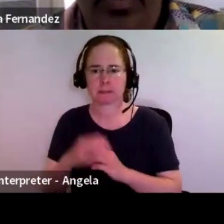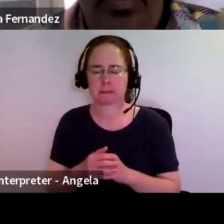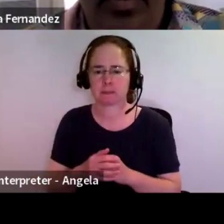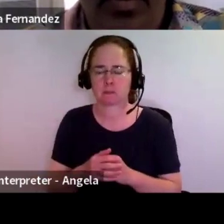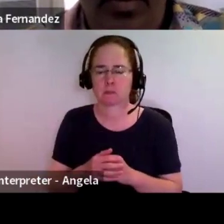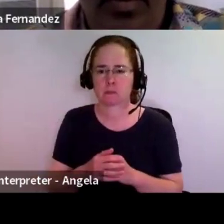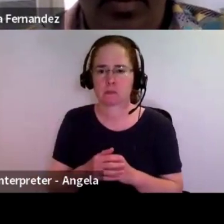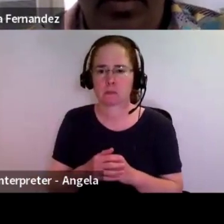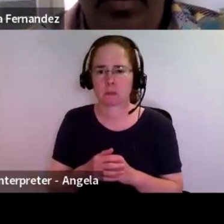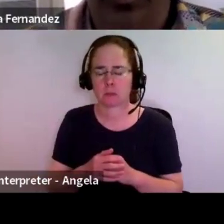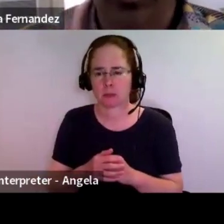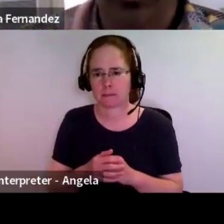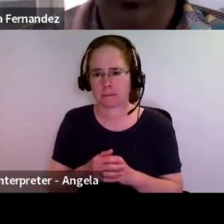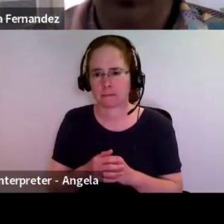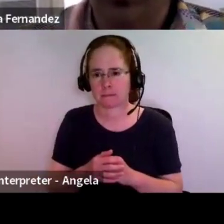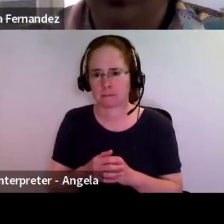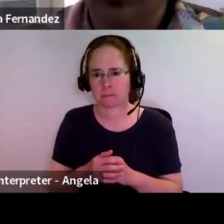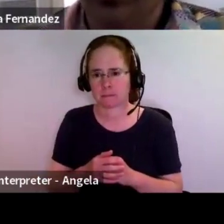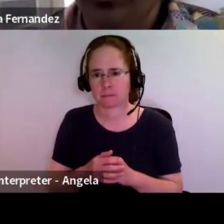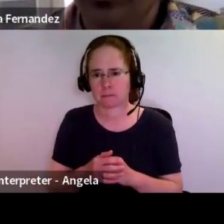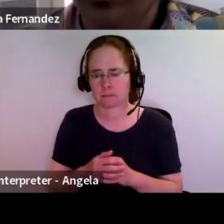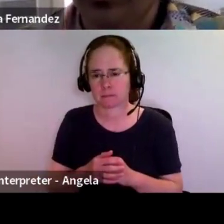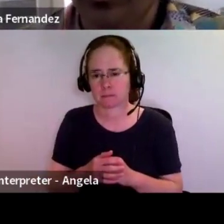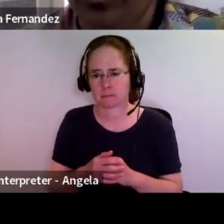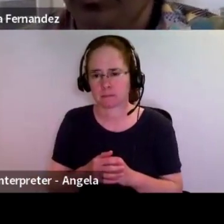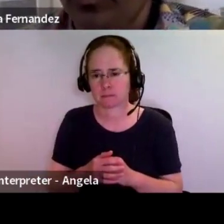we are encouraged.